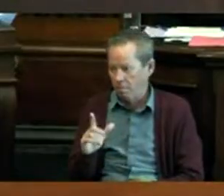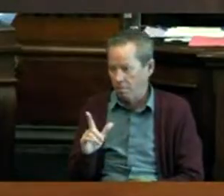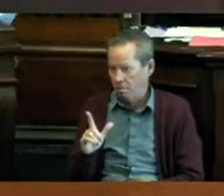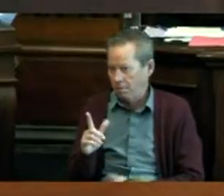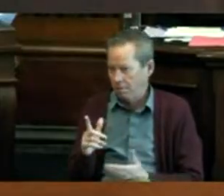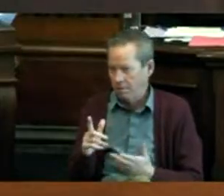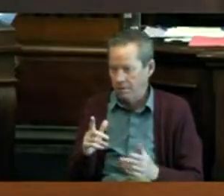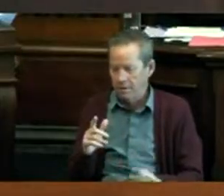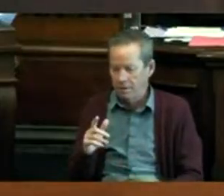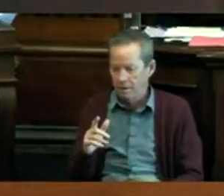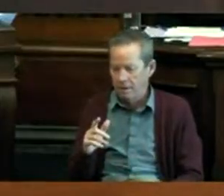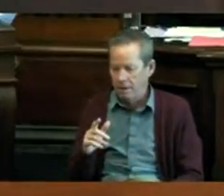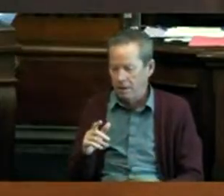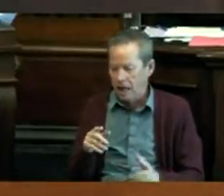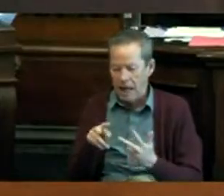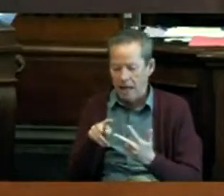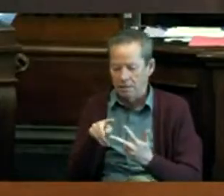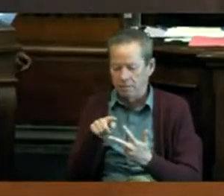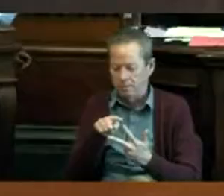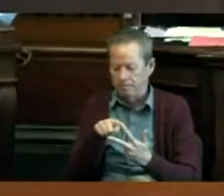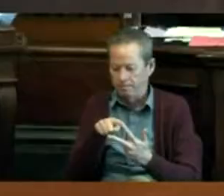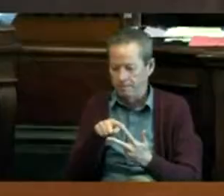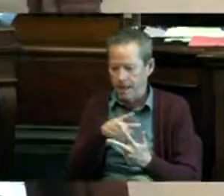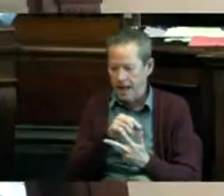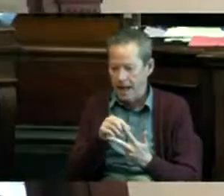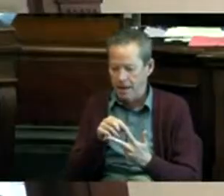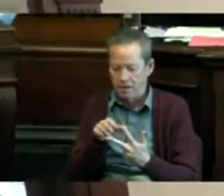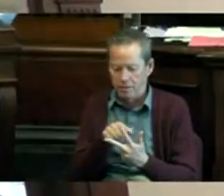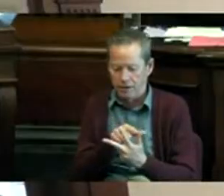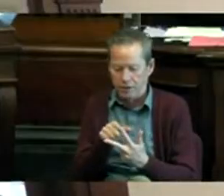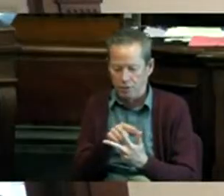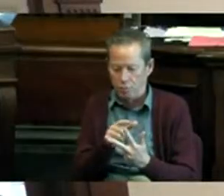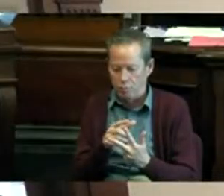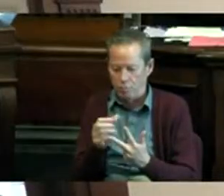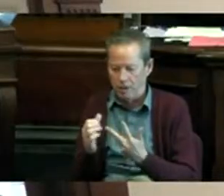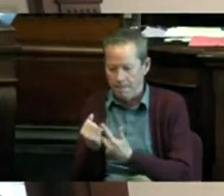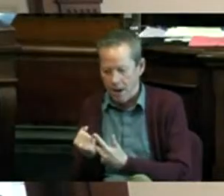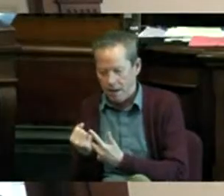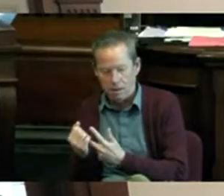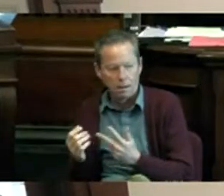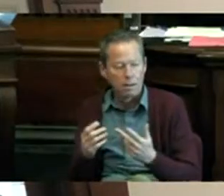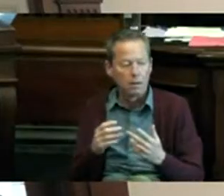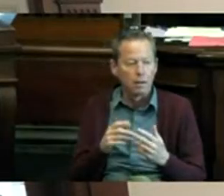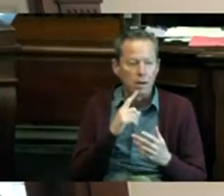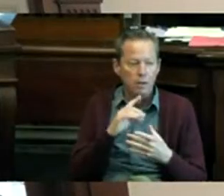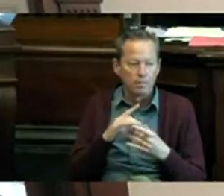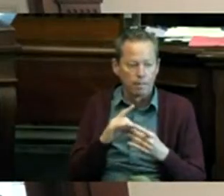management? We use Waterfall and